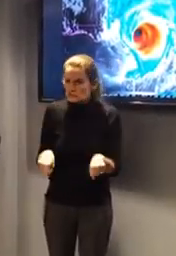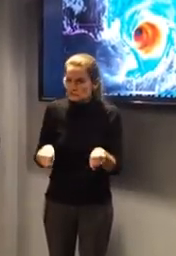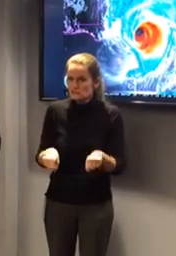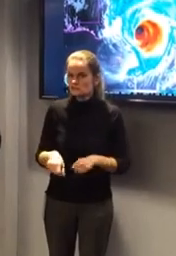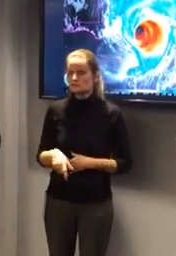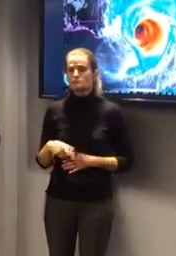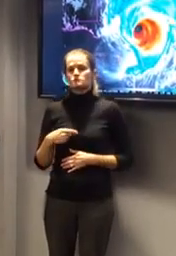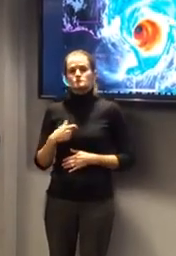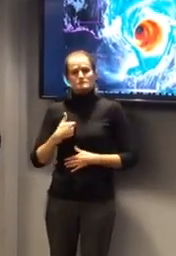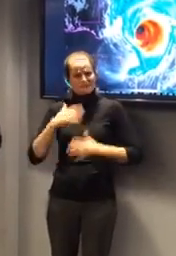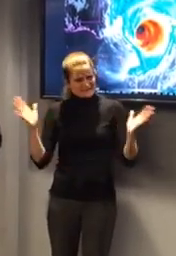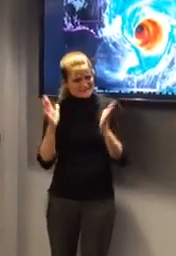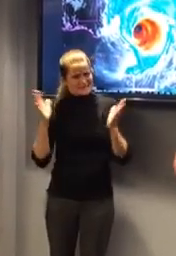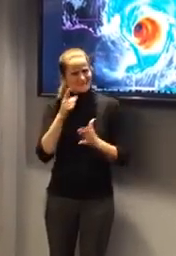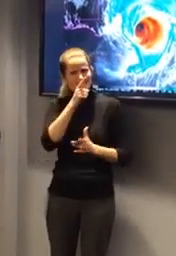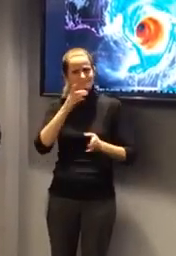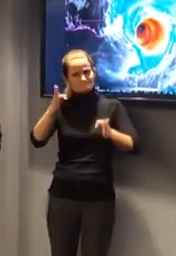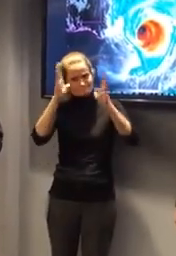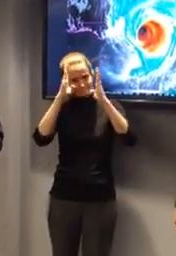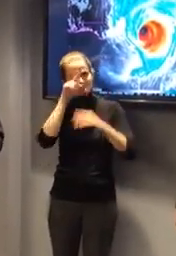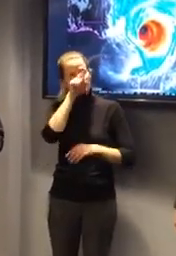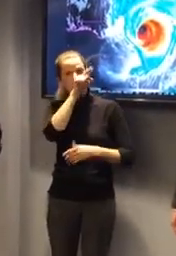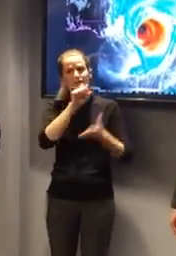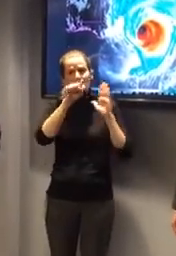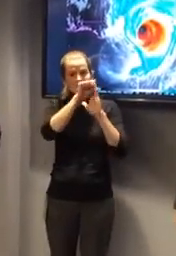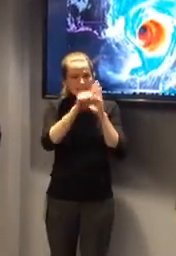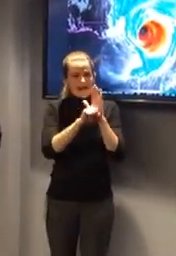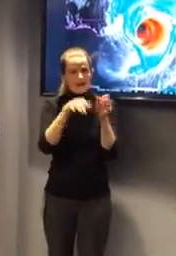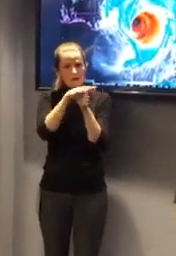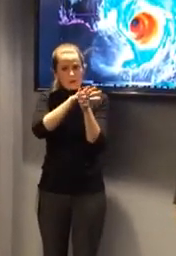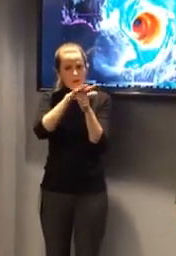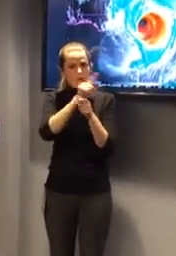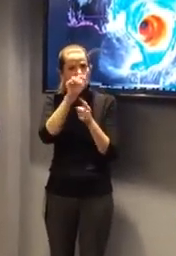Until they give you the all-clear, it will be dangerous for you to be back out on the